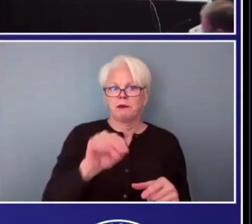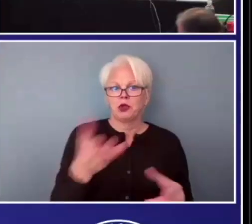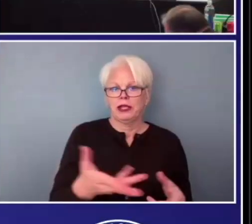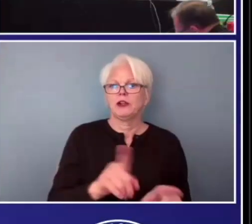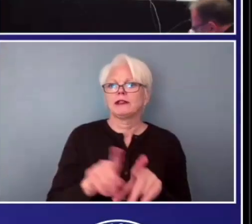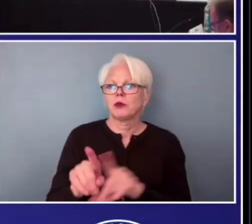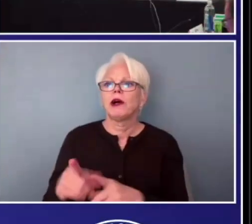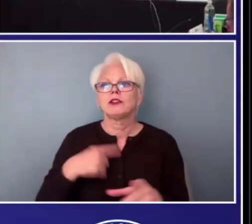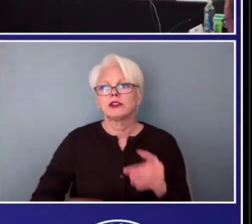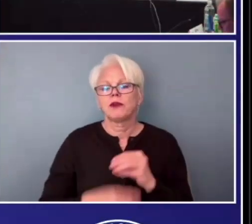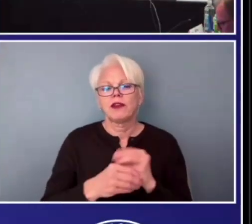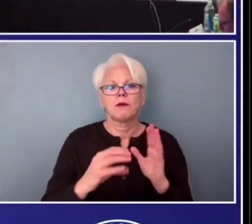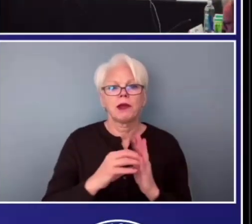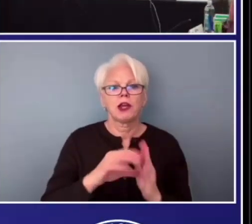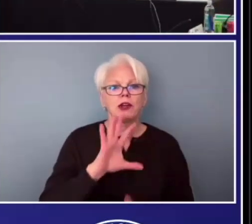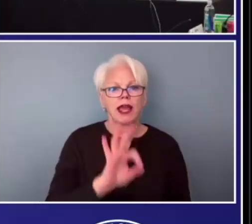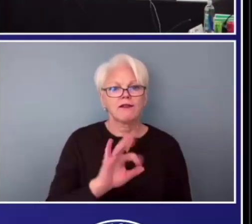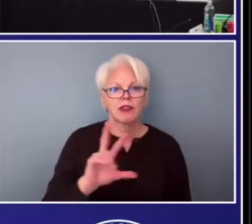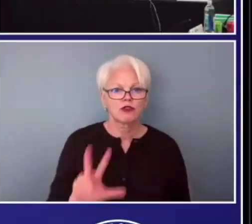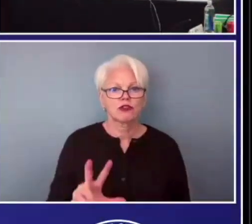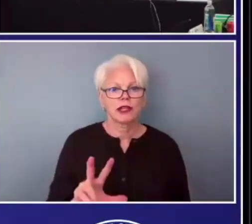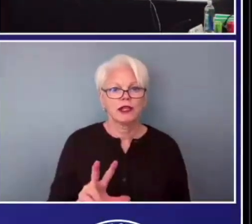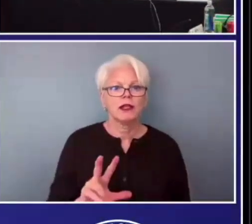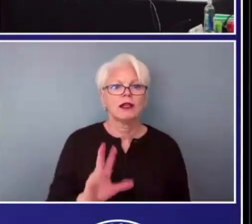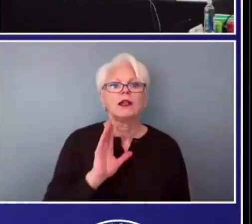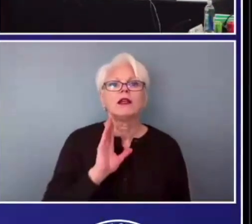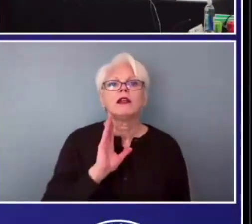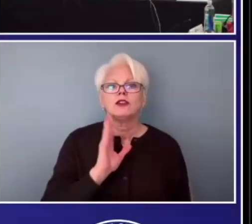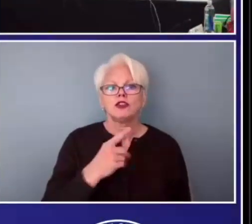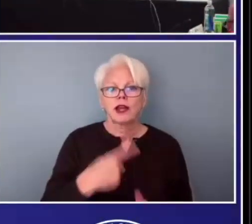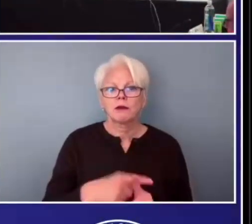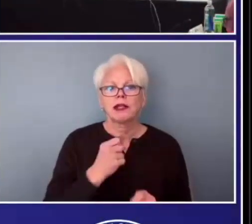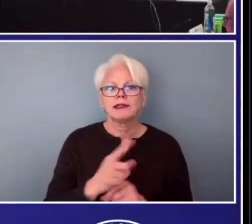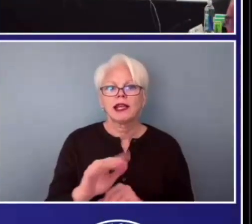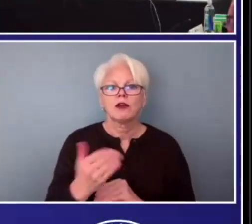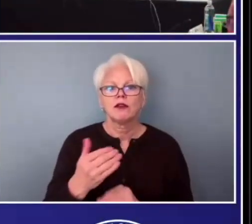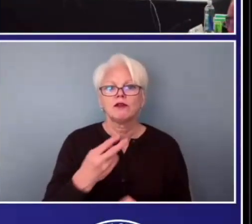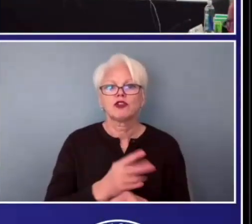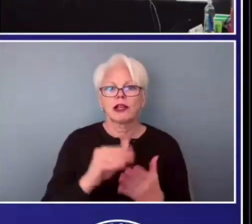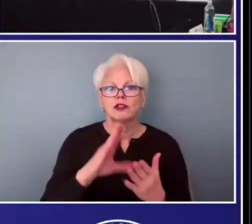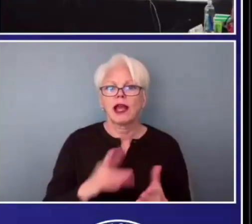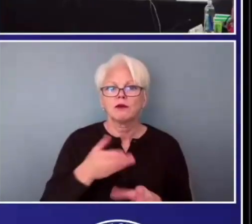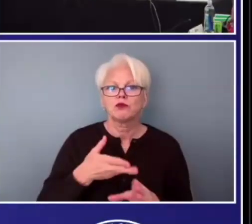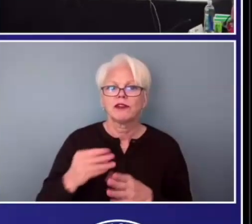So we've added paragraph (f)(3) Direct PLUS annual limits for graduate students and professional students on or after July 1,